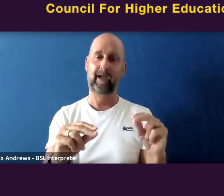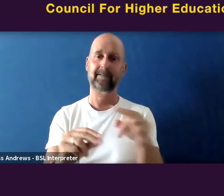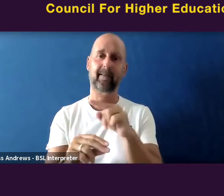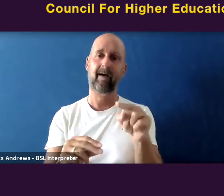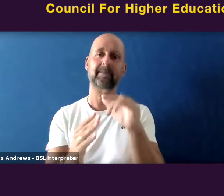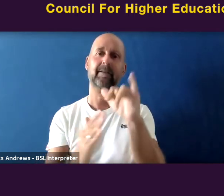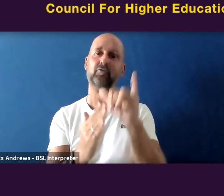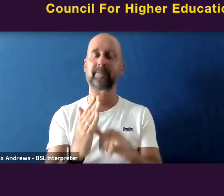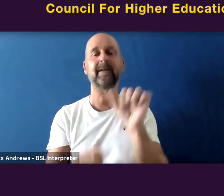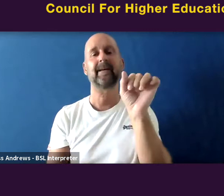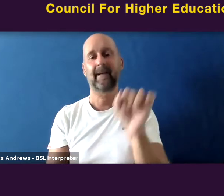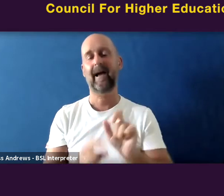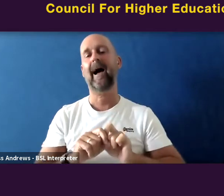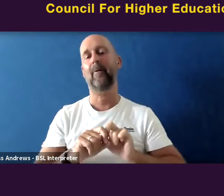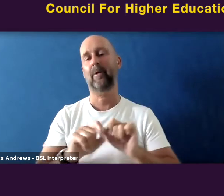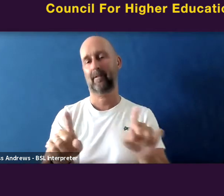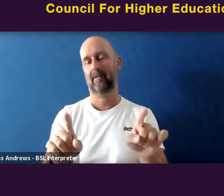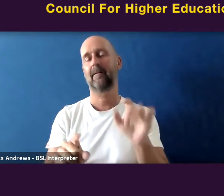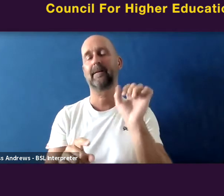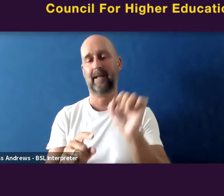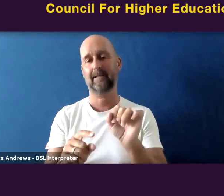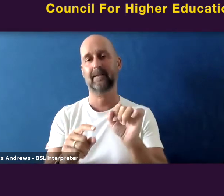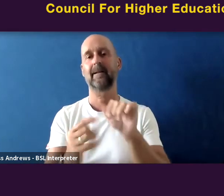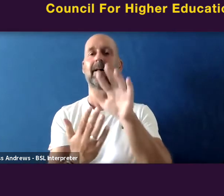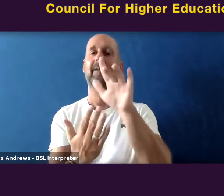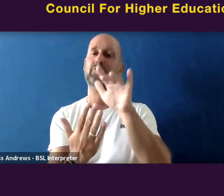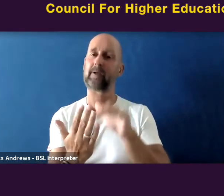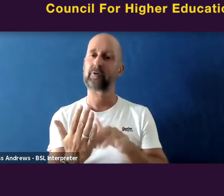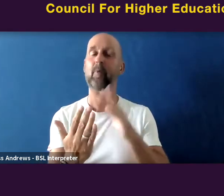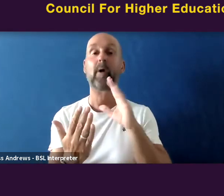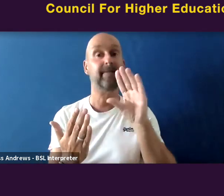am going to circulate it immediately after I have finished speaking. I only finished